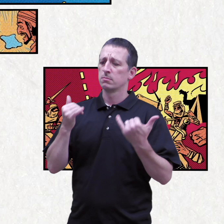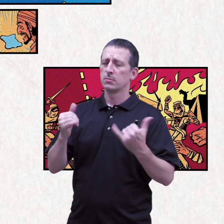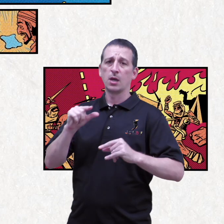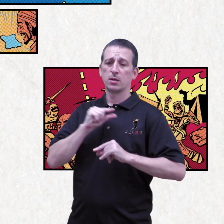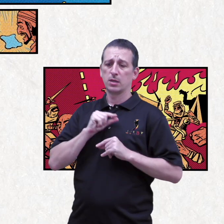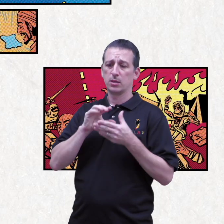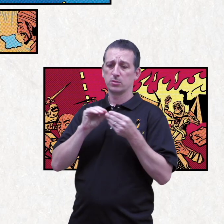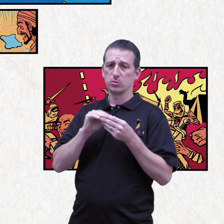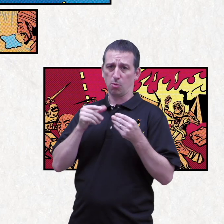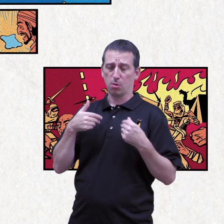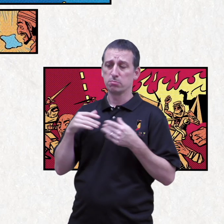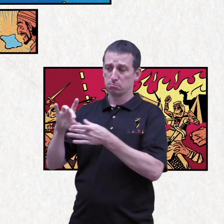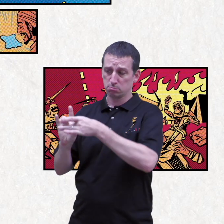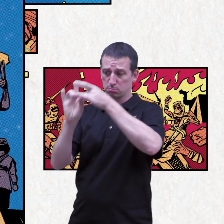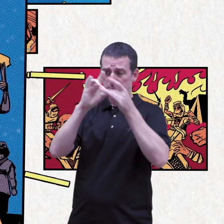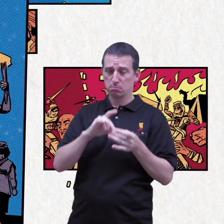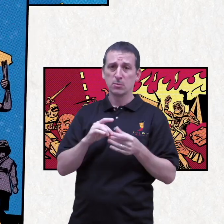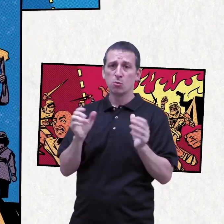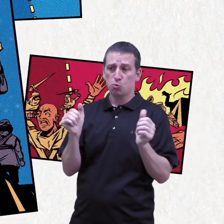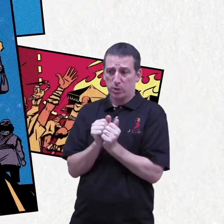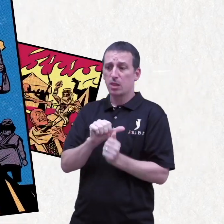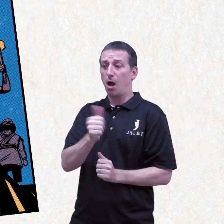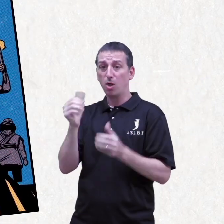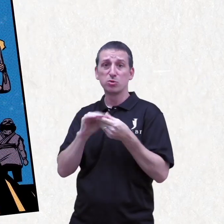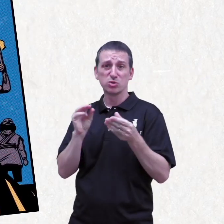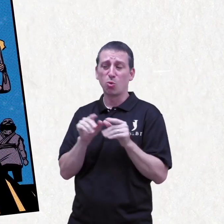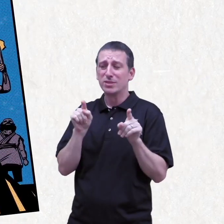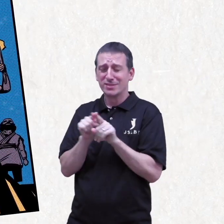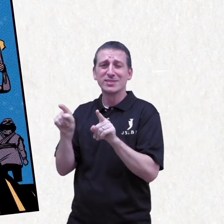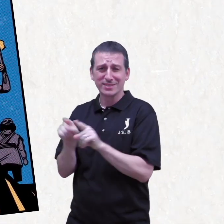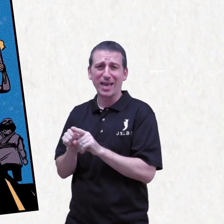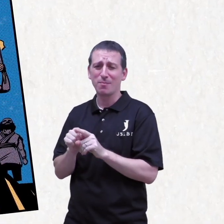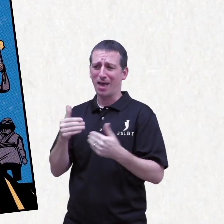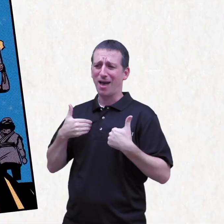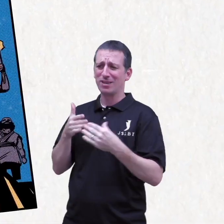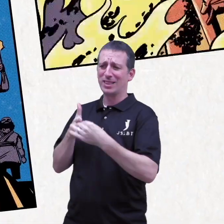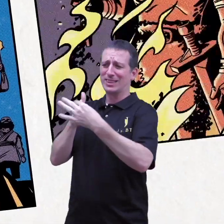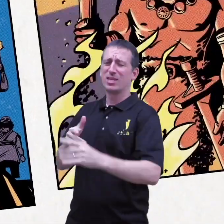Tim: Now, Gideon’s story has been set alongside many other stories that are